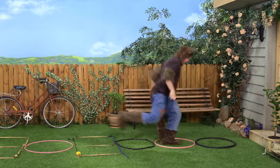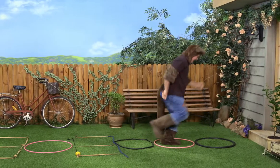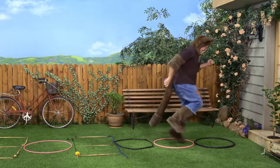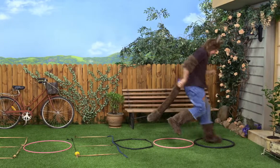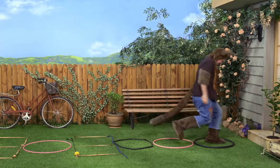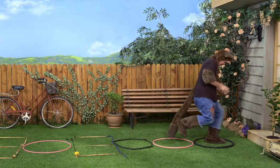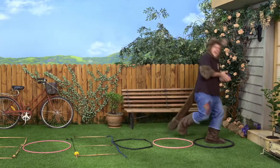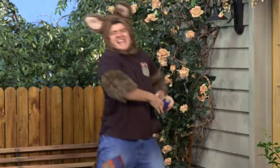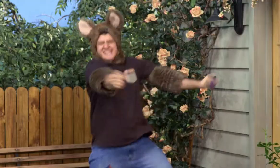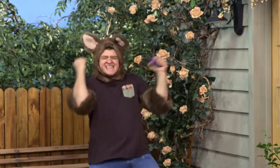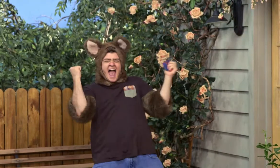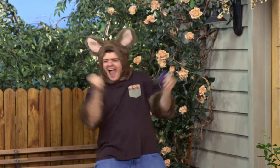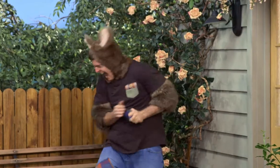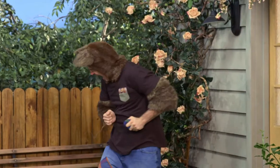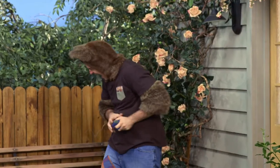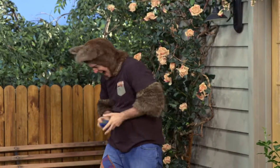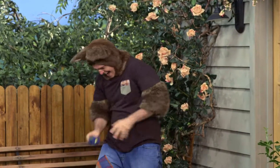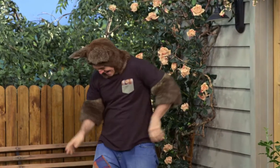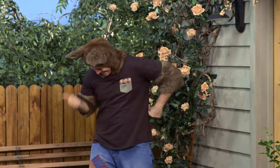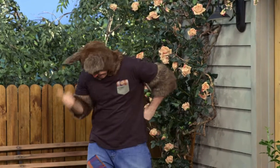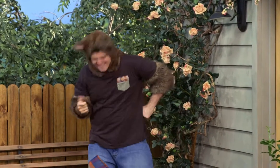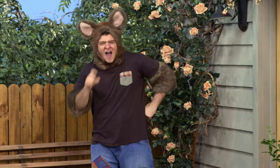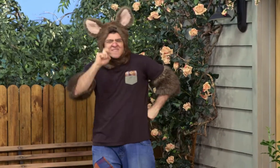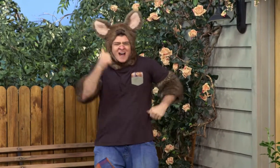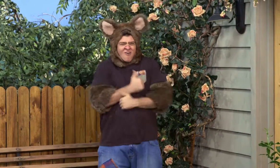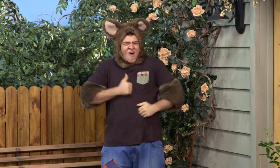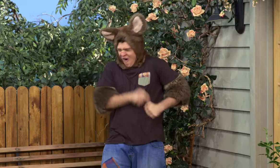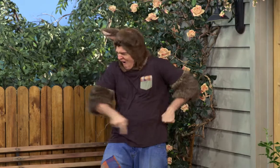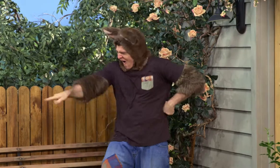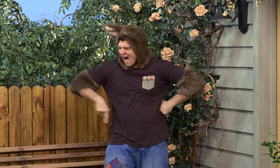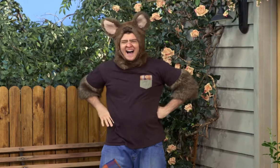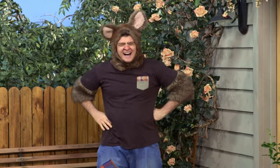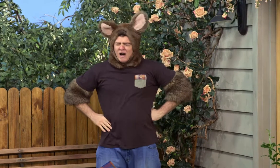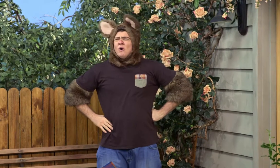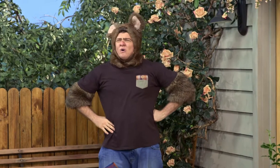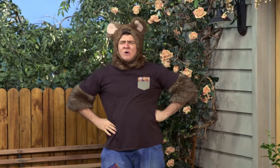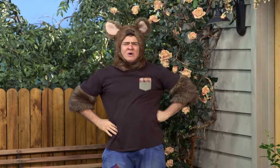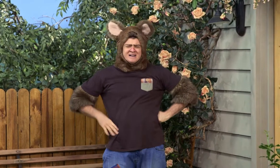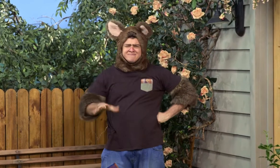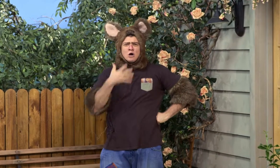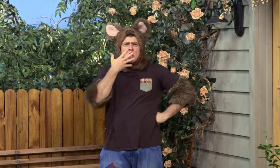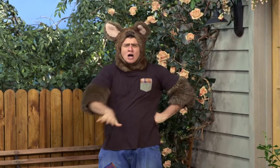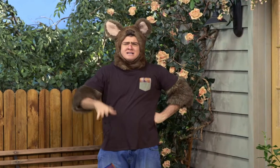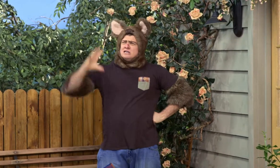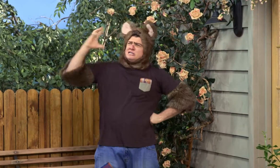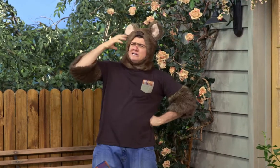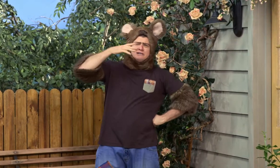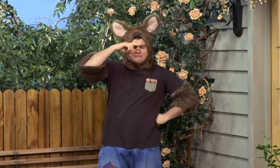Hop, hop. Yeah! Oh, that was so much fun. Oh, I really enjoyed that.